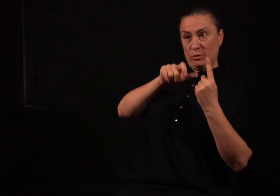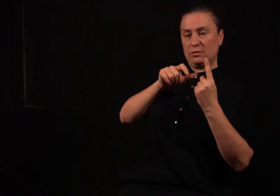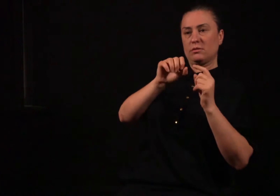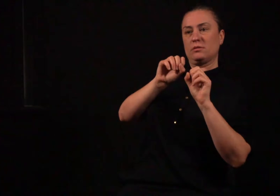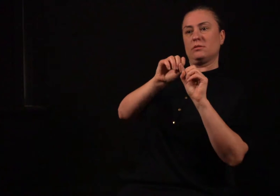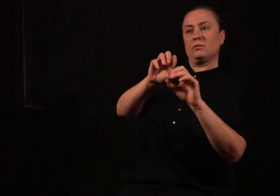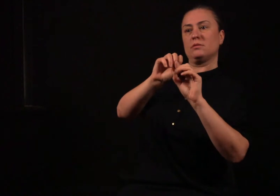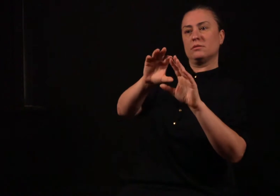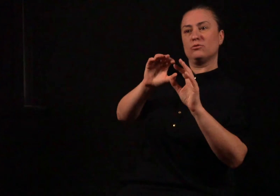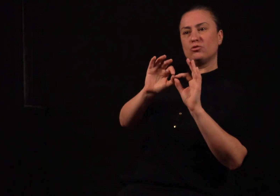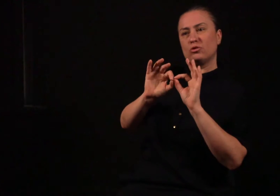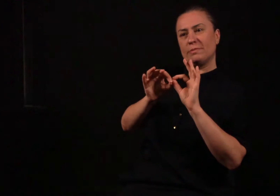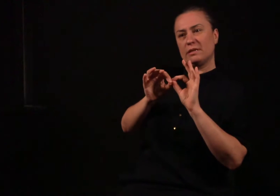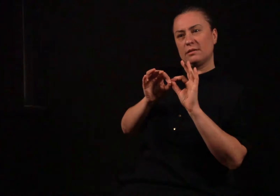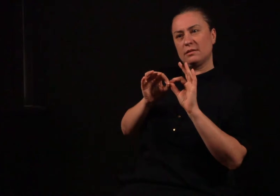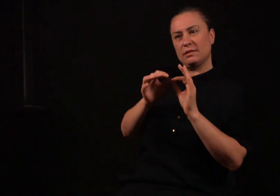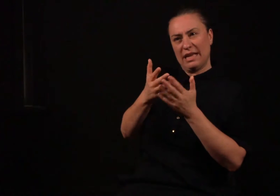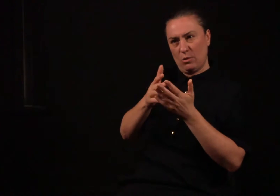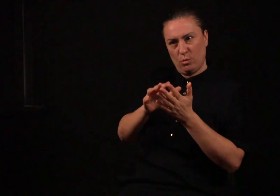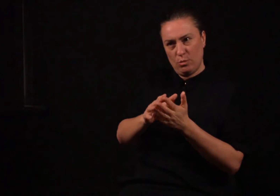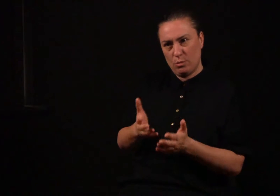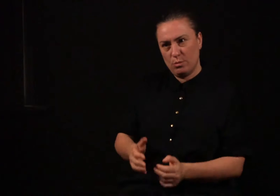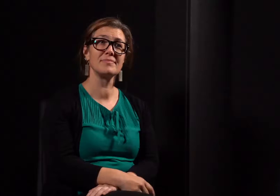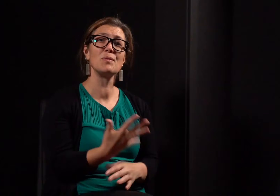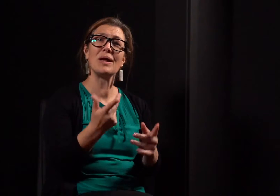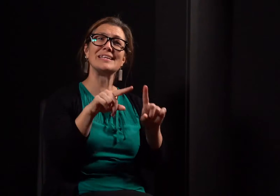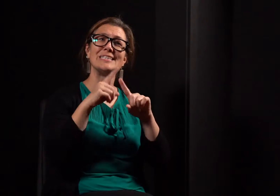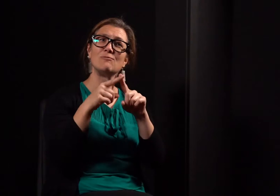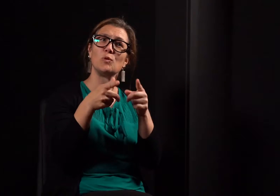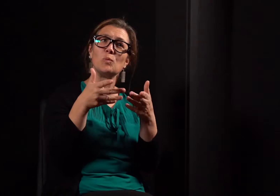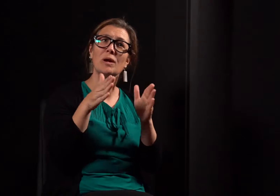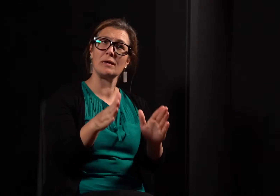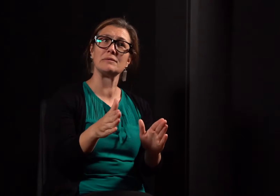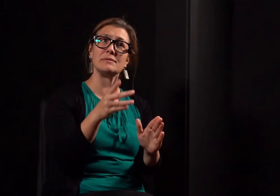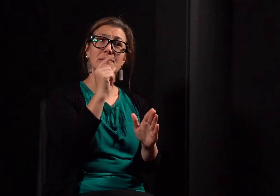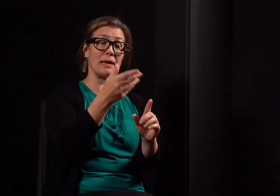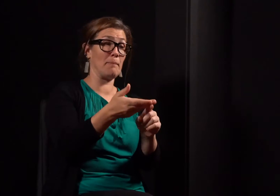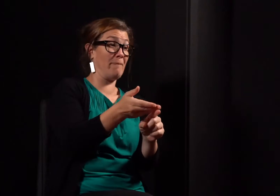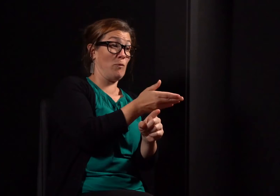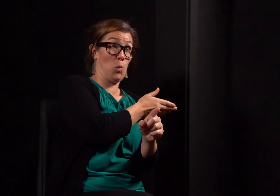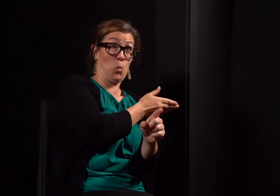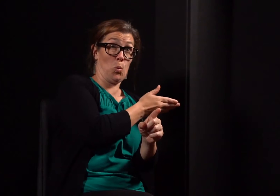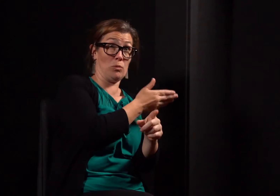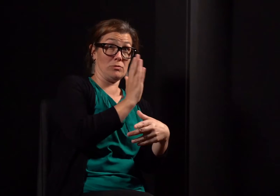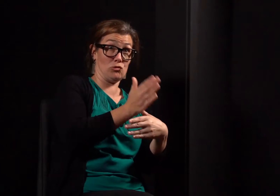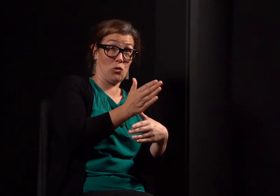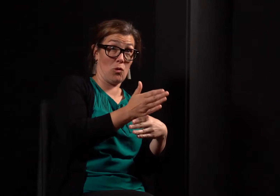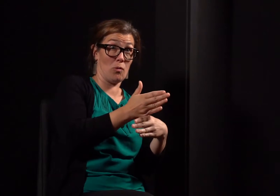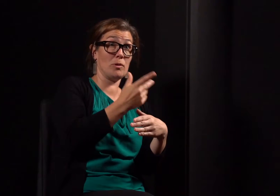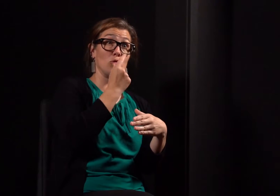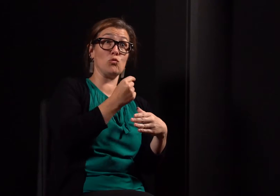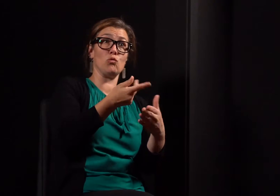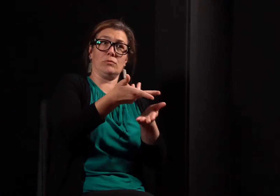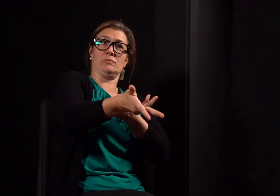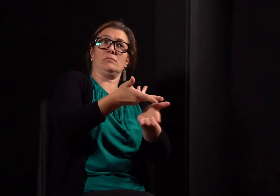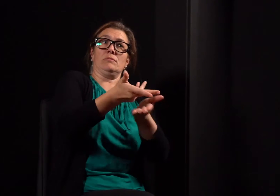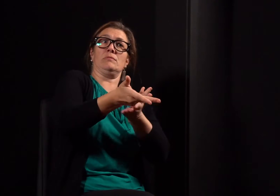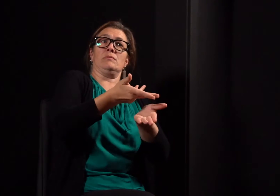How could a deaf person provide the right feedback to an interpreter? There's different ways it can be done. It could be before the job,